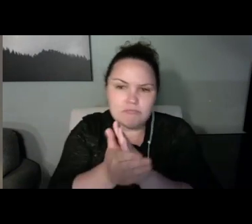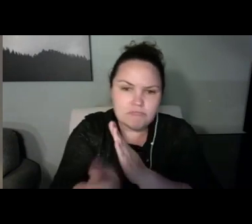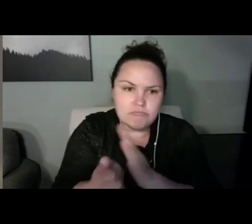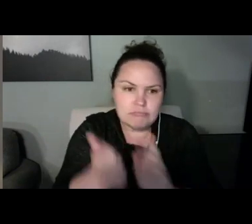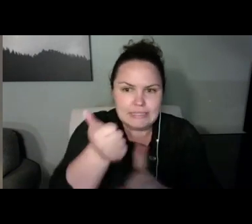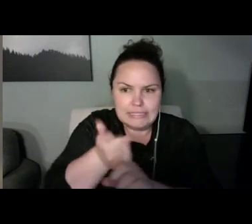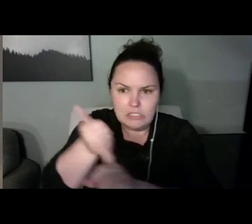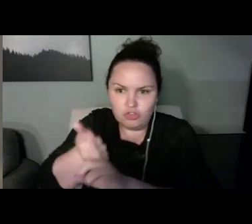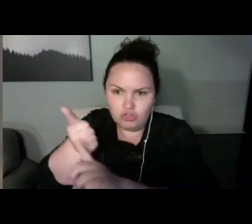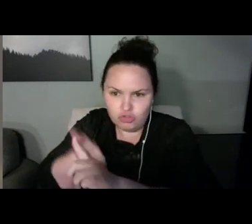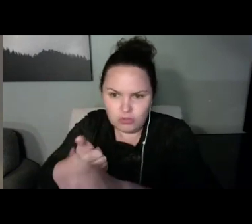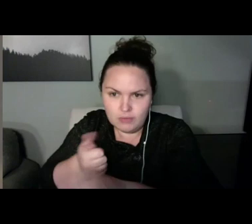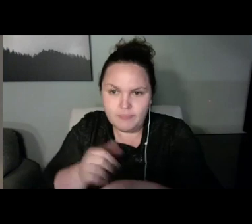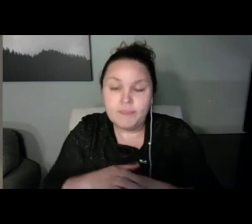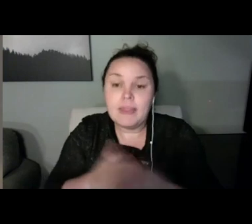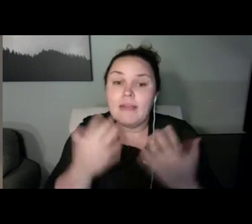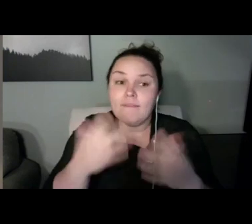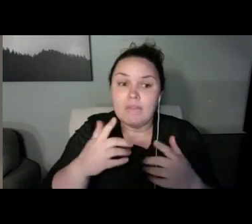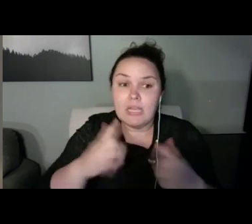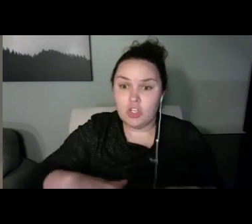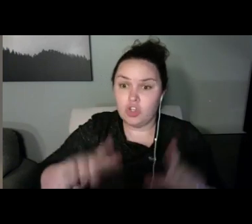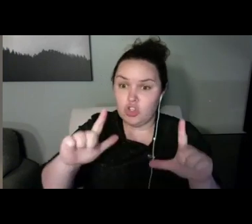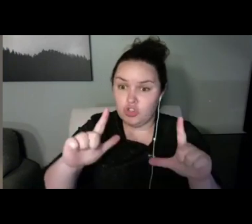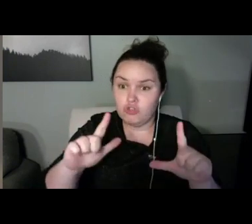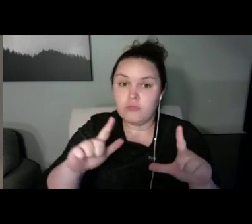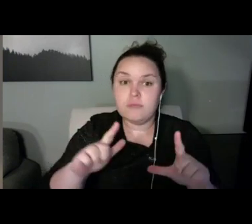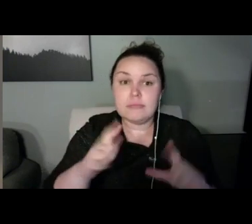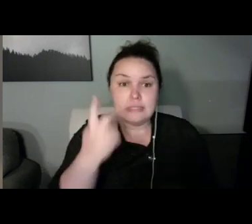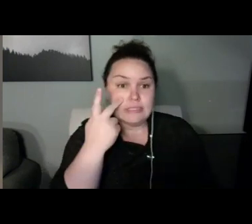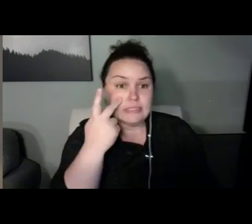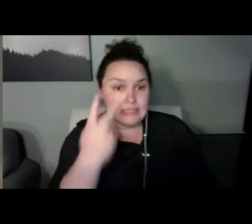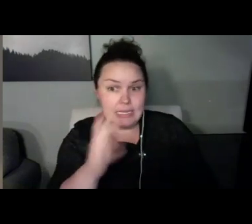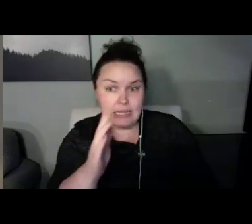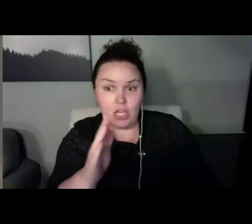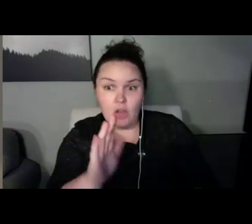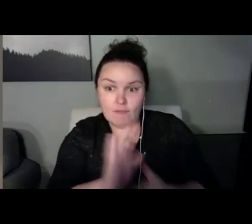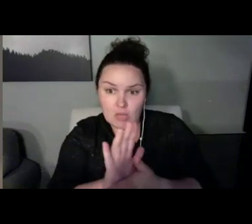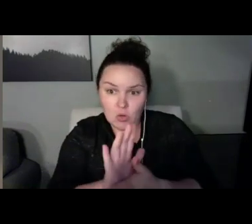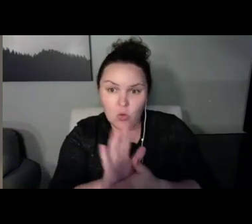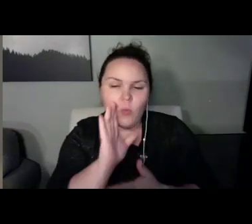After we share our video, we will have a time for questions and answers.